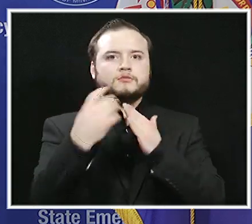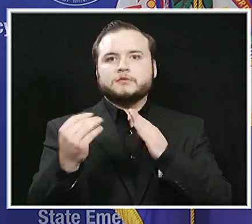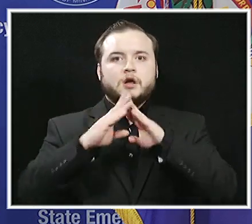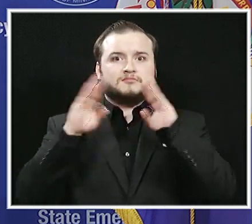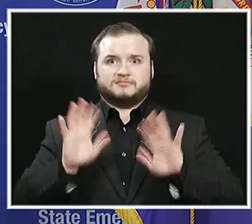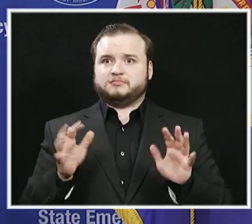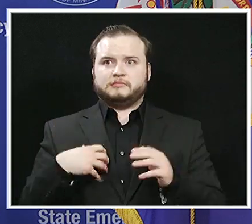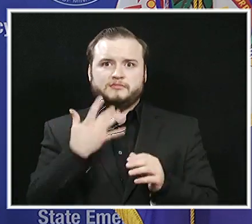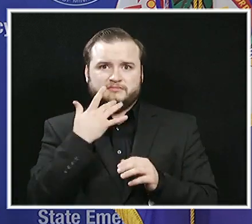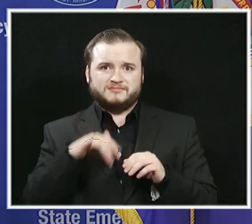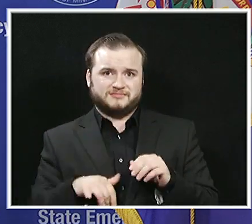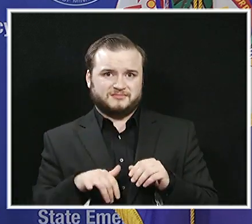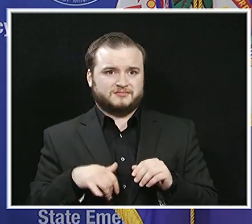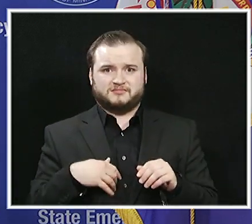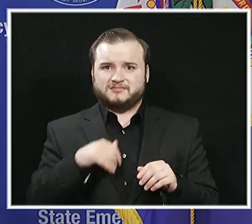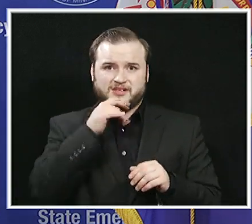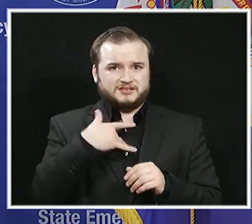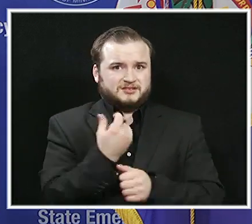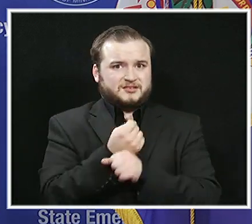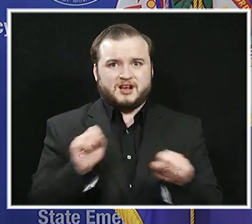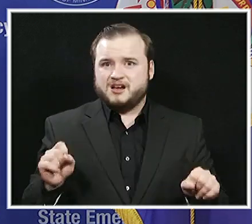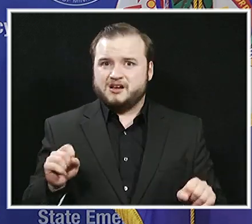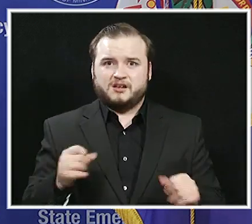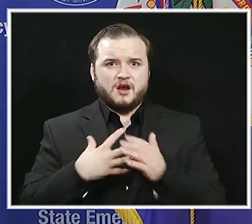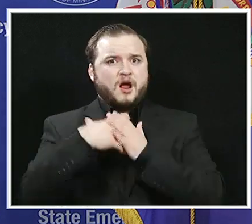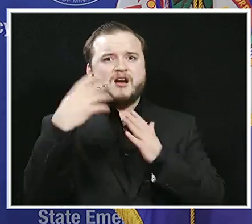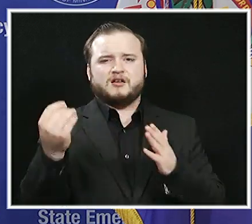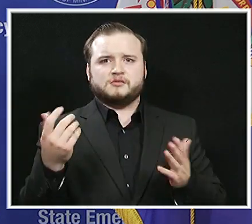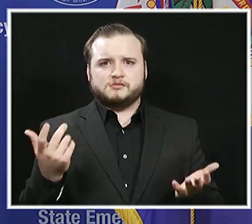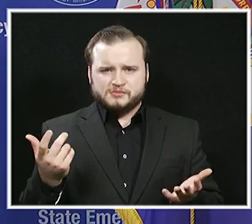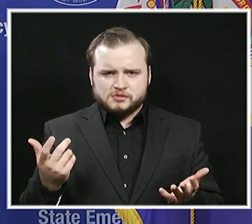of people say they feel they don't want to at this point in time feel like they can do that.